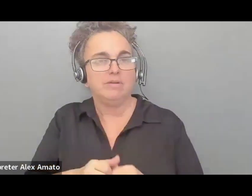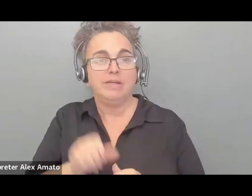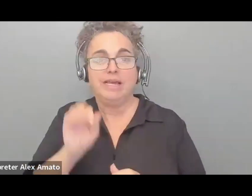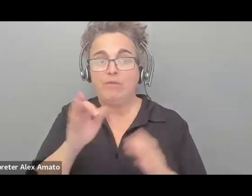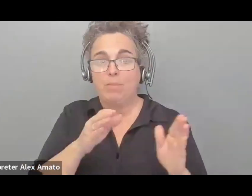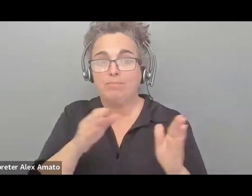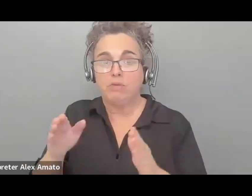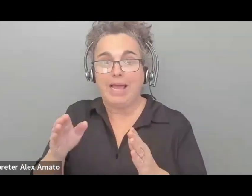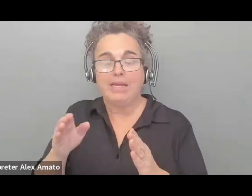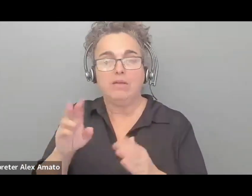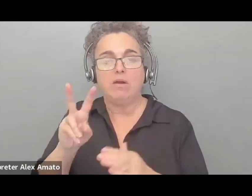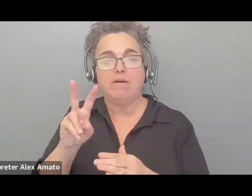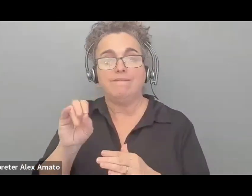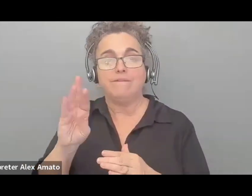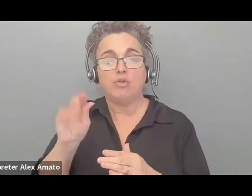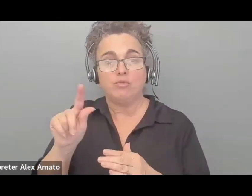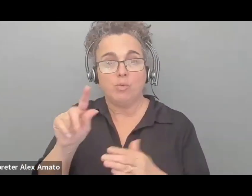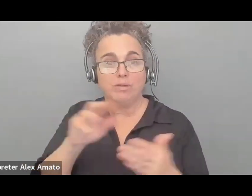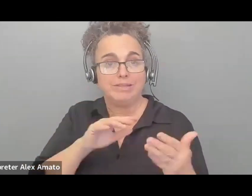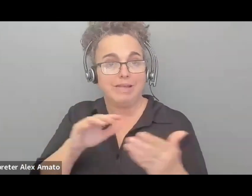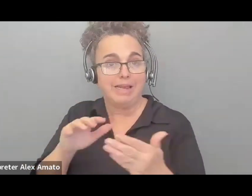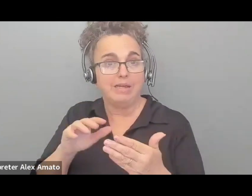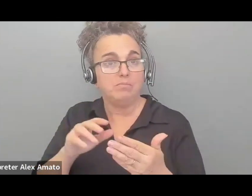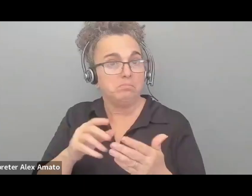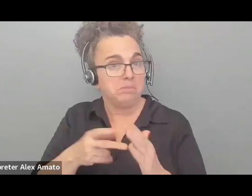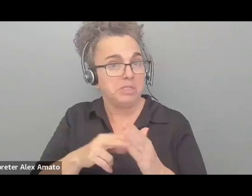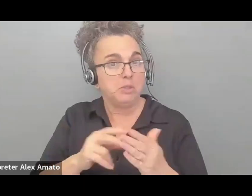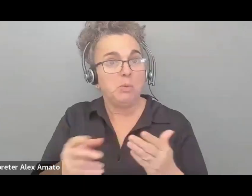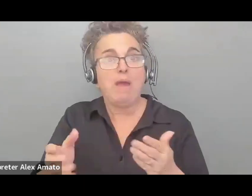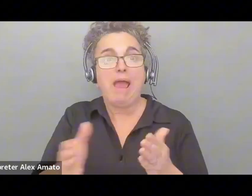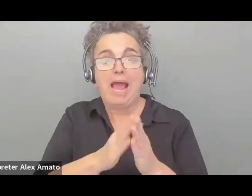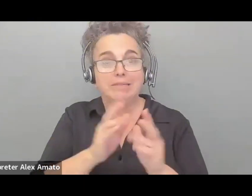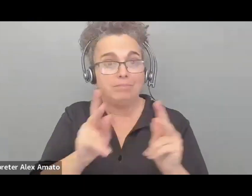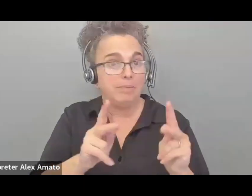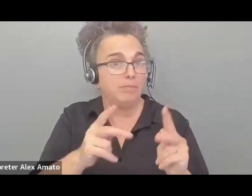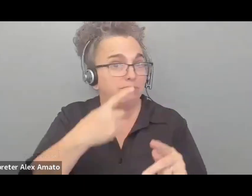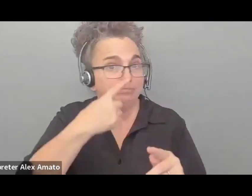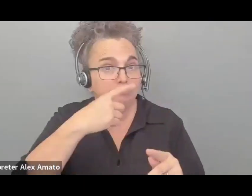that involves asking participants to share their screens and things like that, a great practice